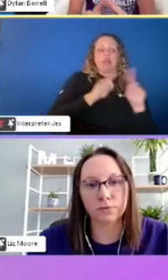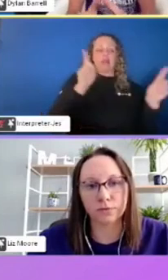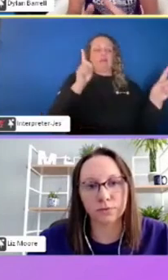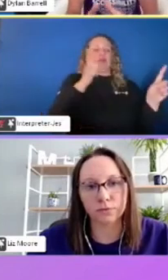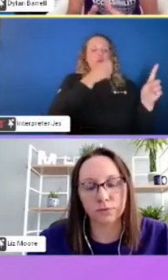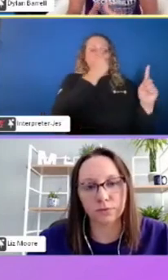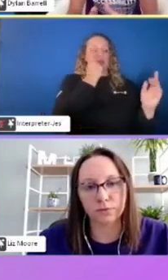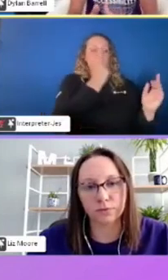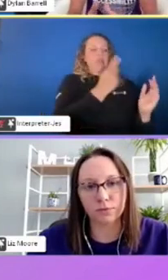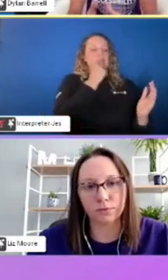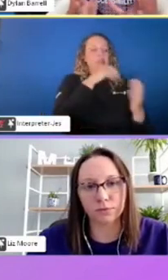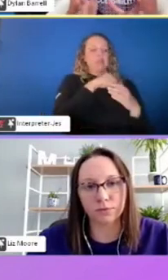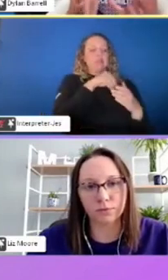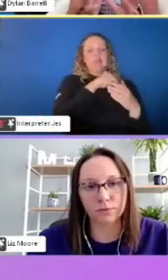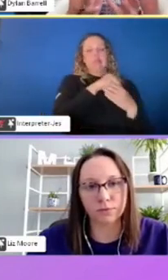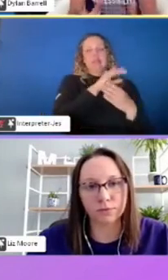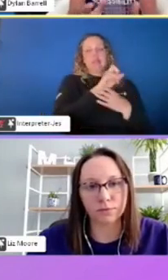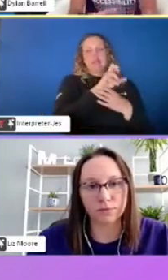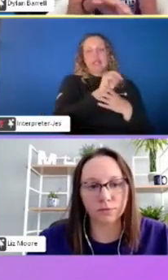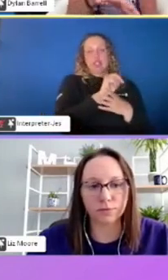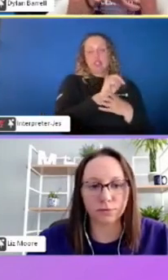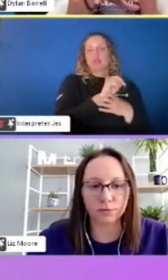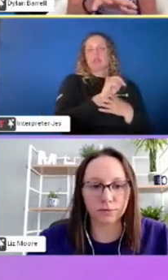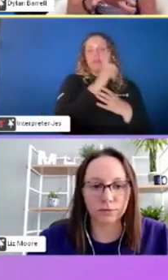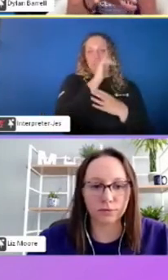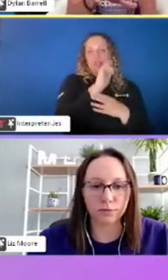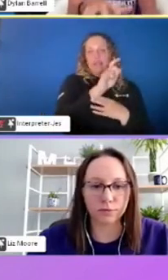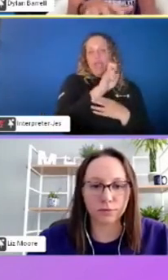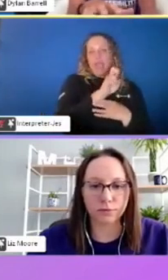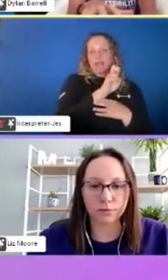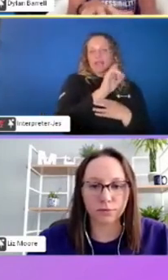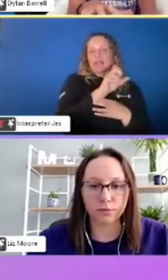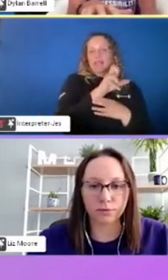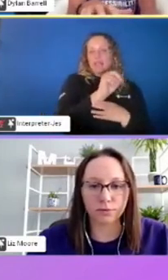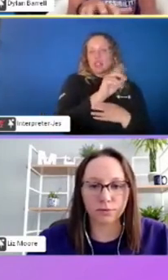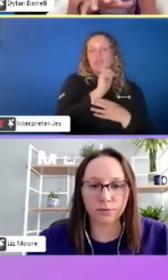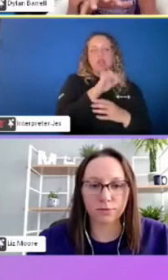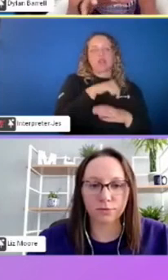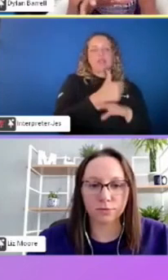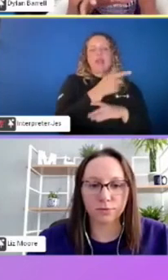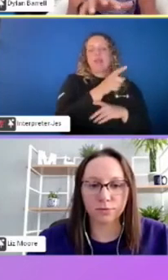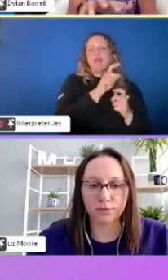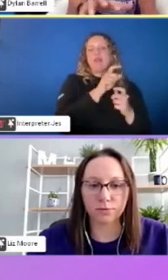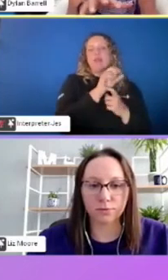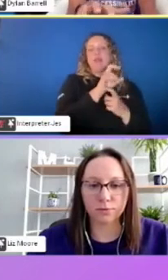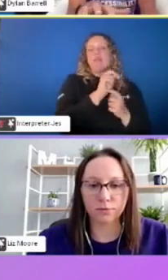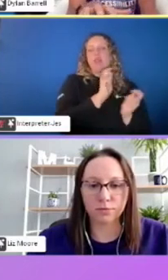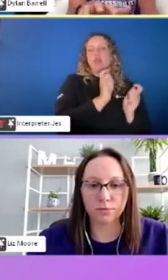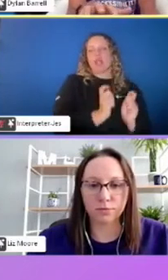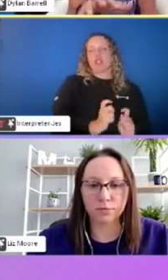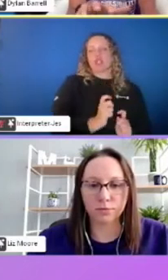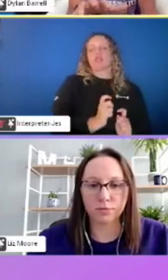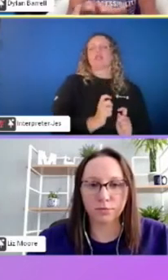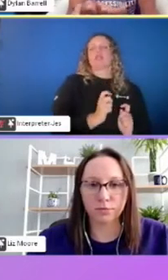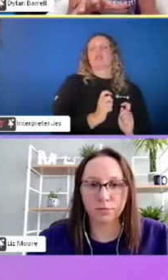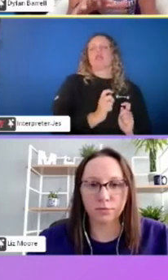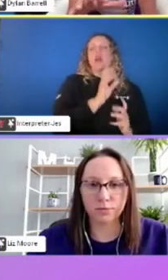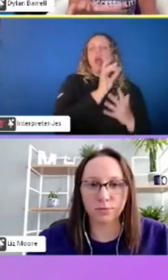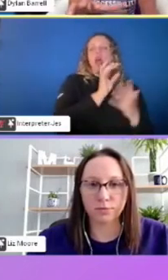inside the axe extension, sorry, because the axe extension has really set the configuration options to match what we think most people want.